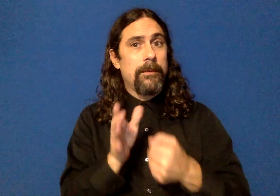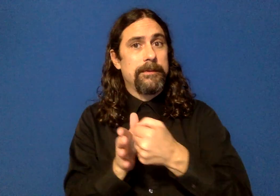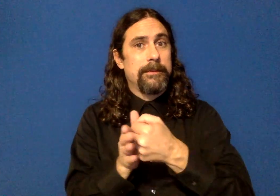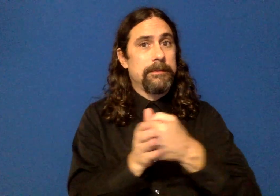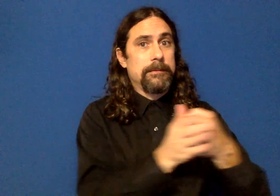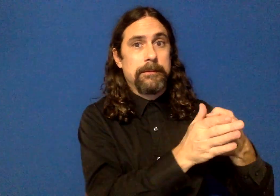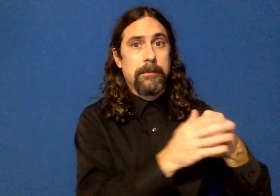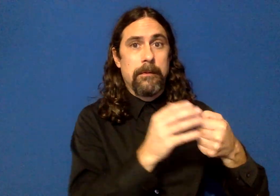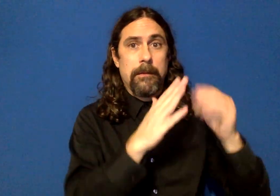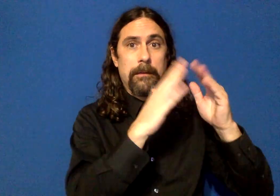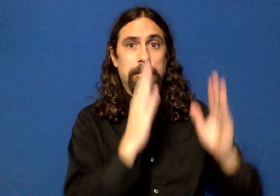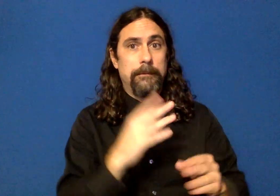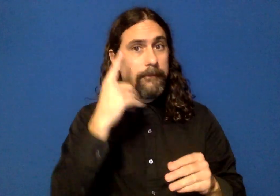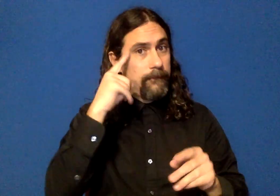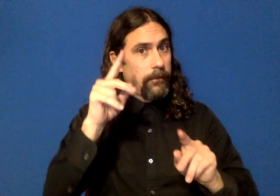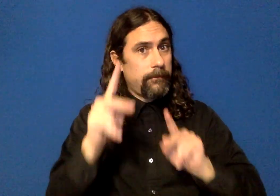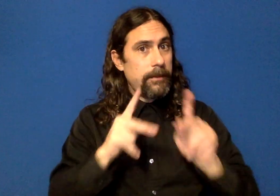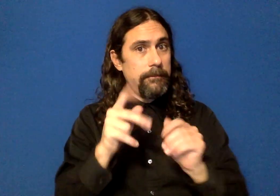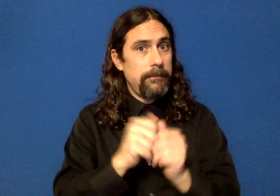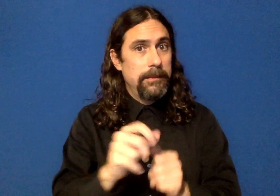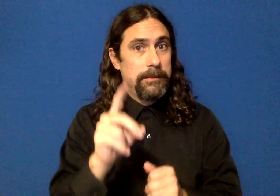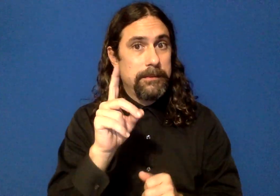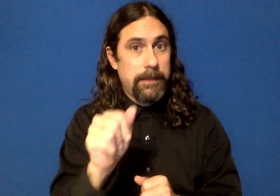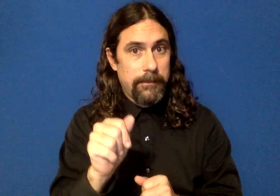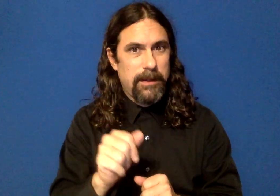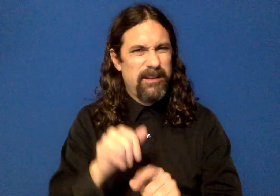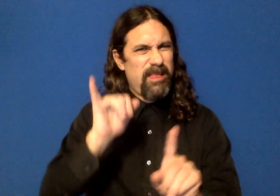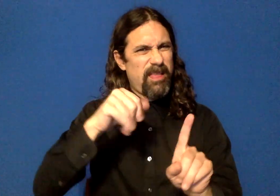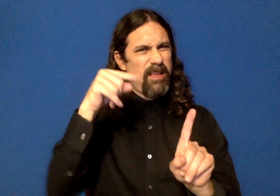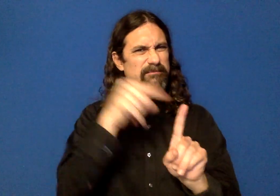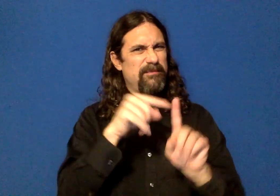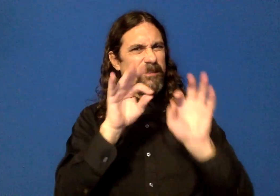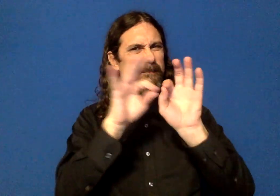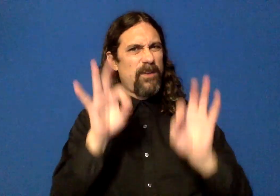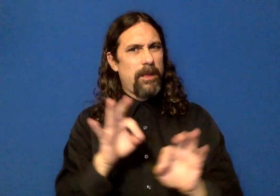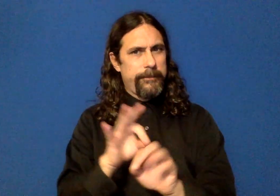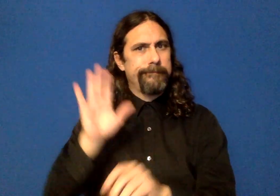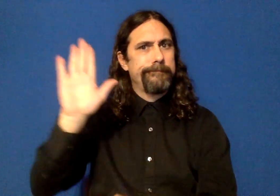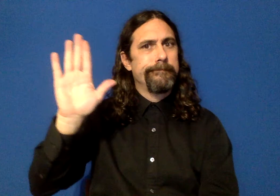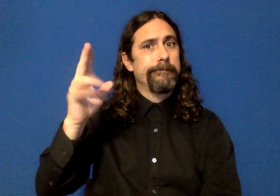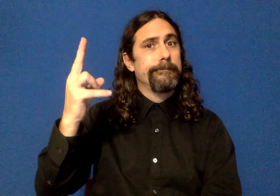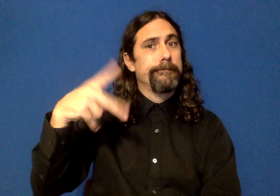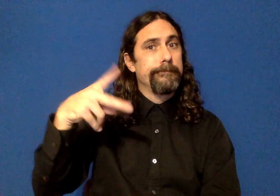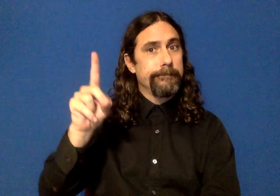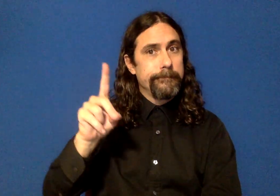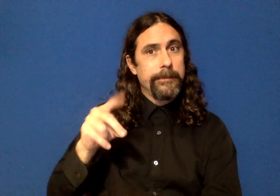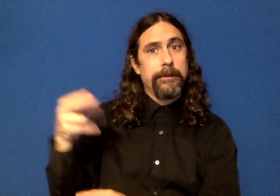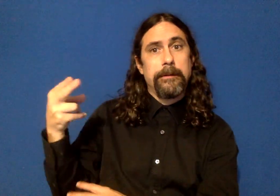disability set-aside unit. This form is valid for one year, and you can find a link to the